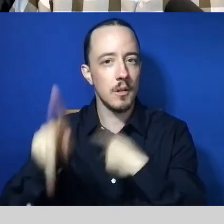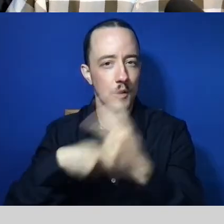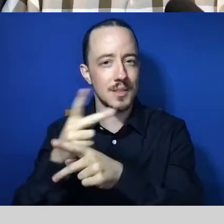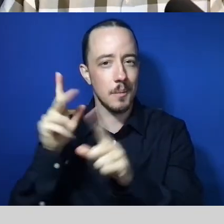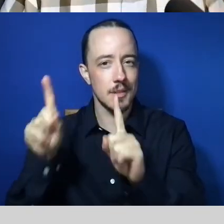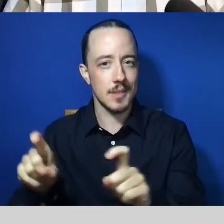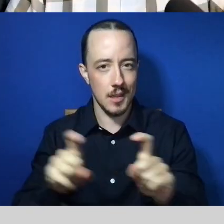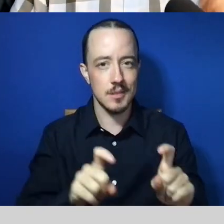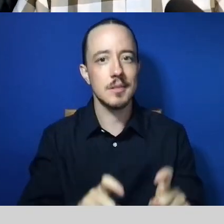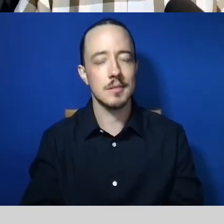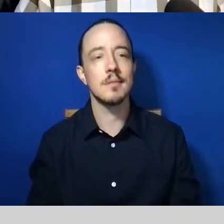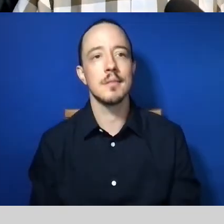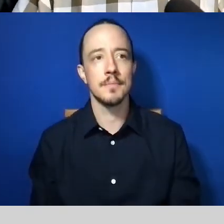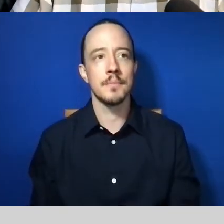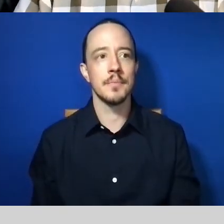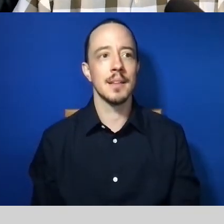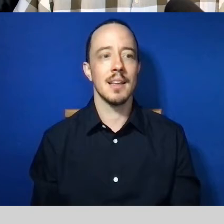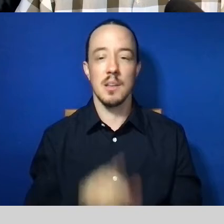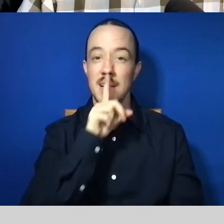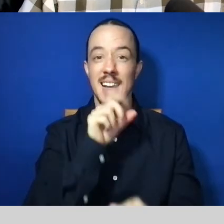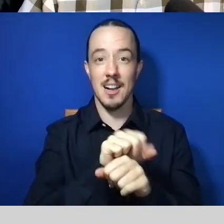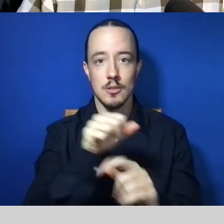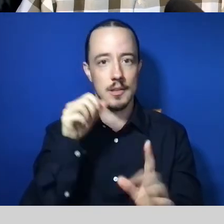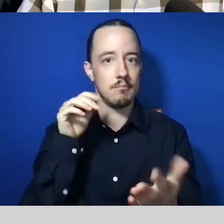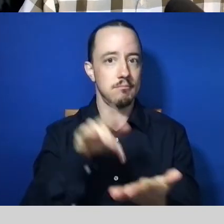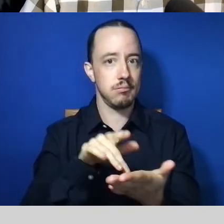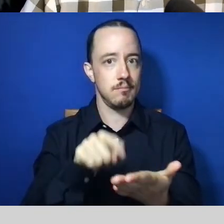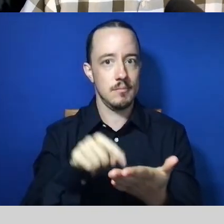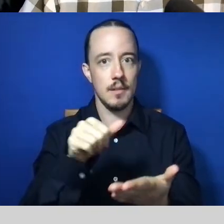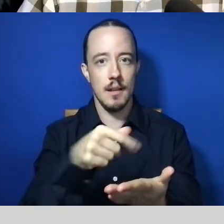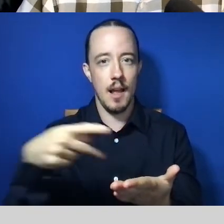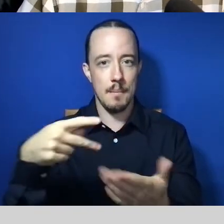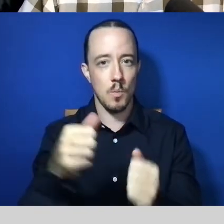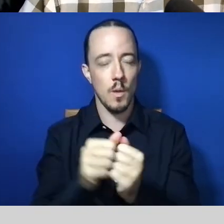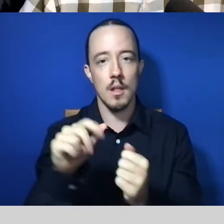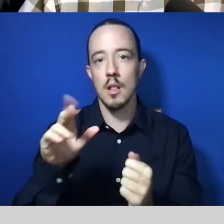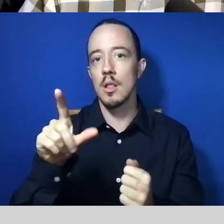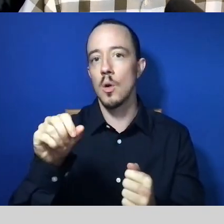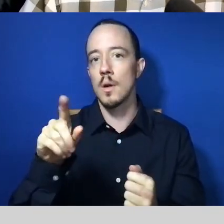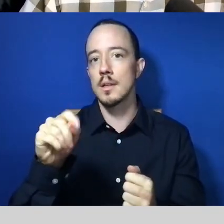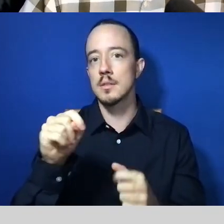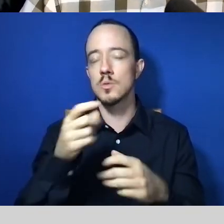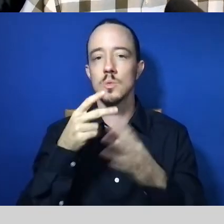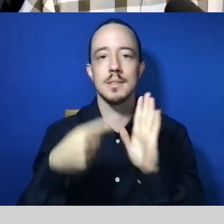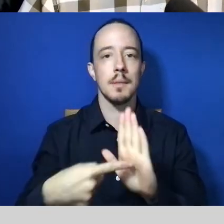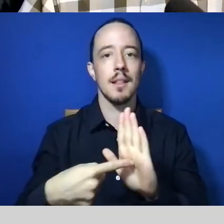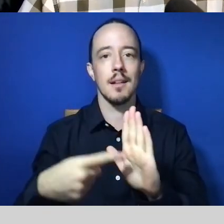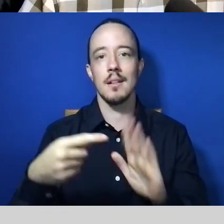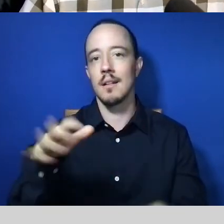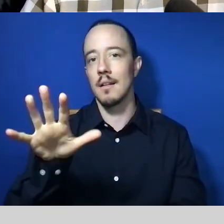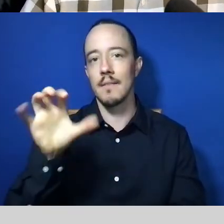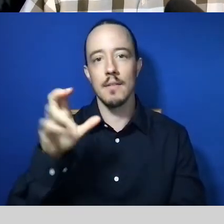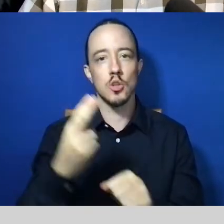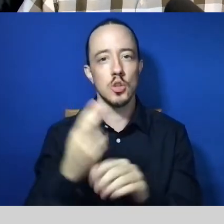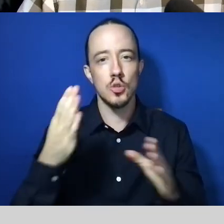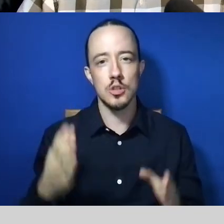And then actually hit the application with Locust to simulate, you know, 500 users, a thousand concurrent users,